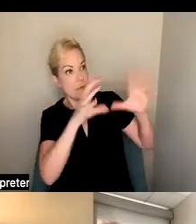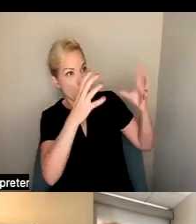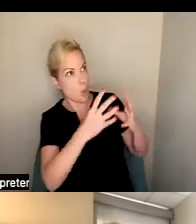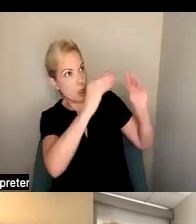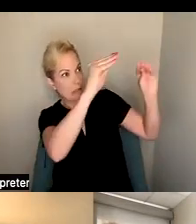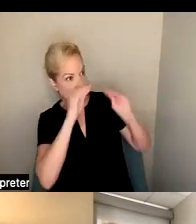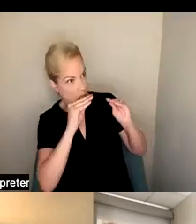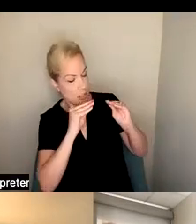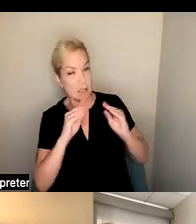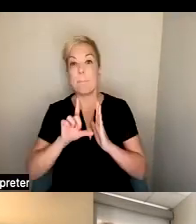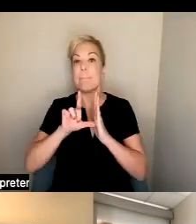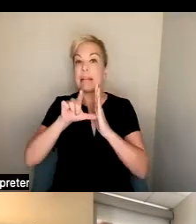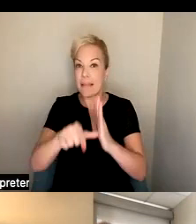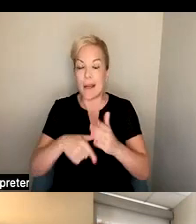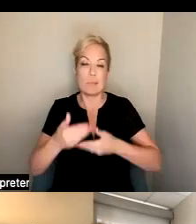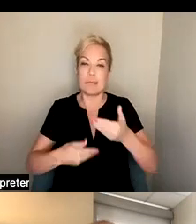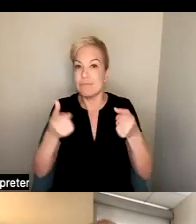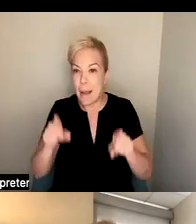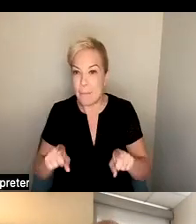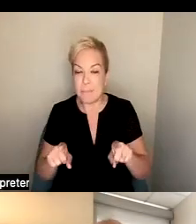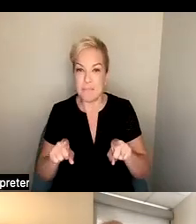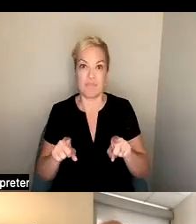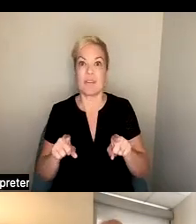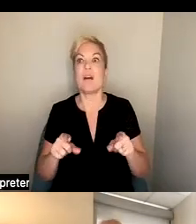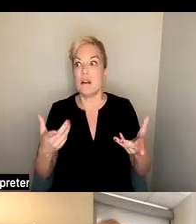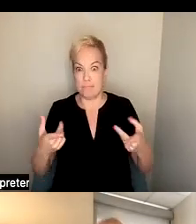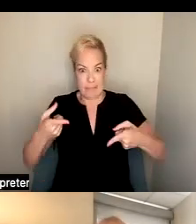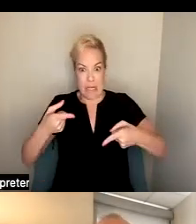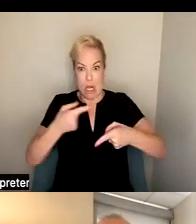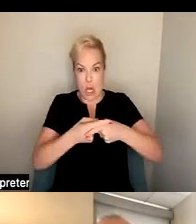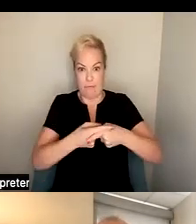where we began to have conflict with one another that led to great despair, and great fear,